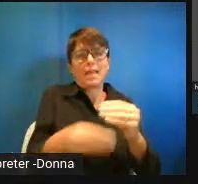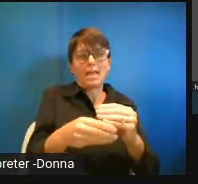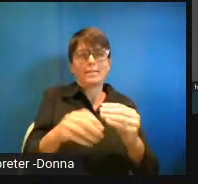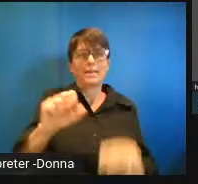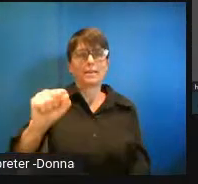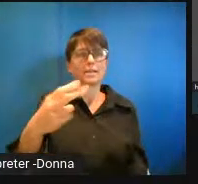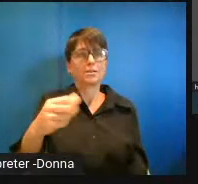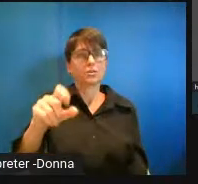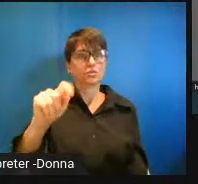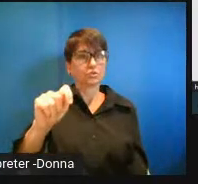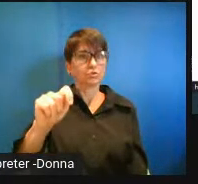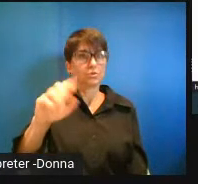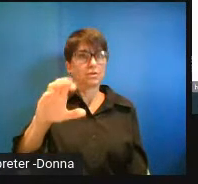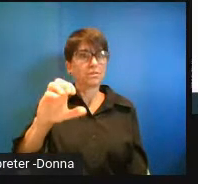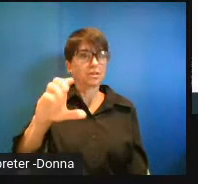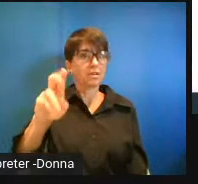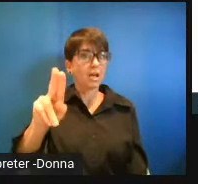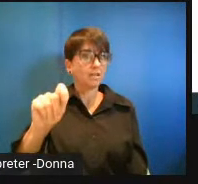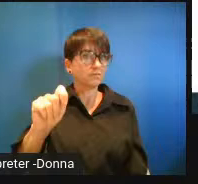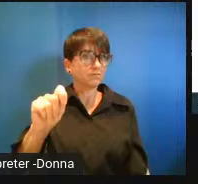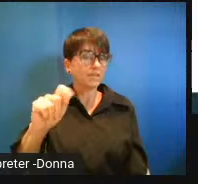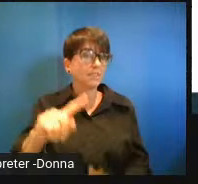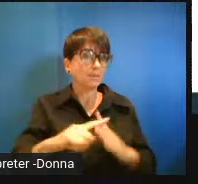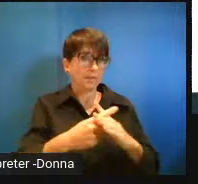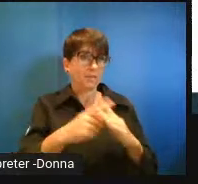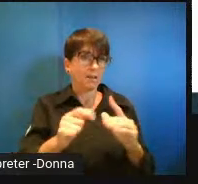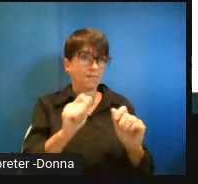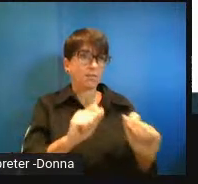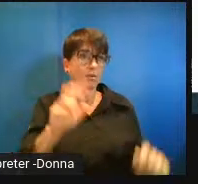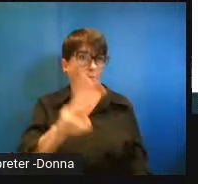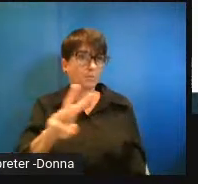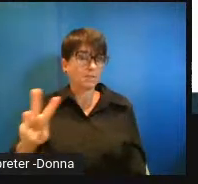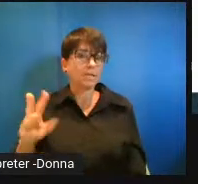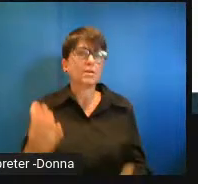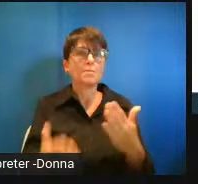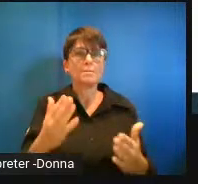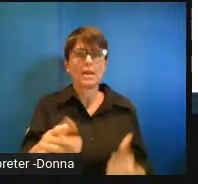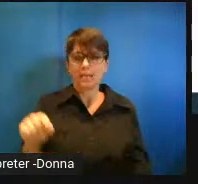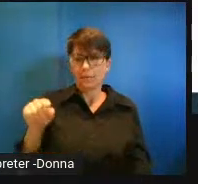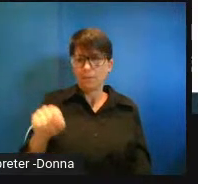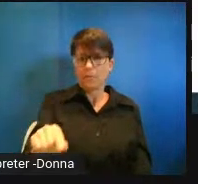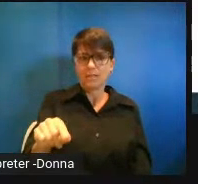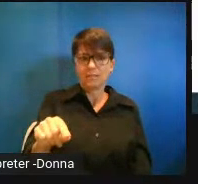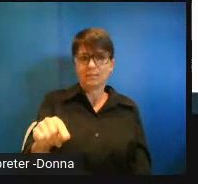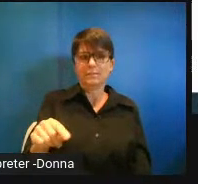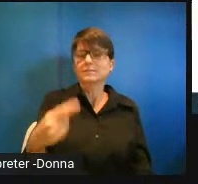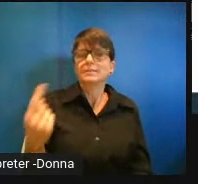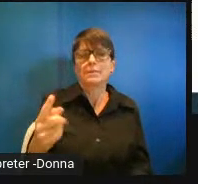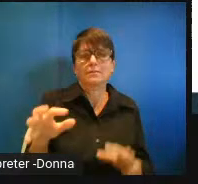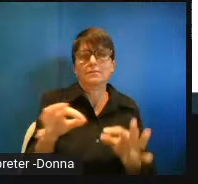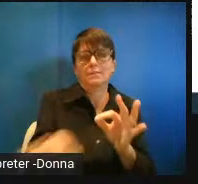ask me the resolution, maybe they could just add a simple shortcut at the beginning of the website. So I can press something simple.